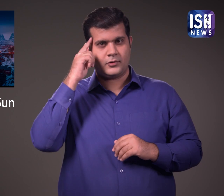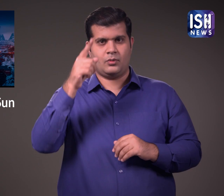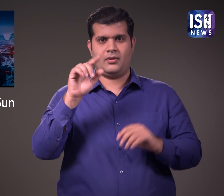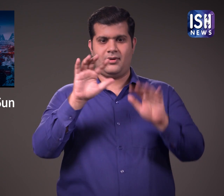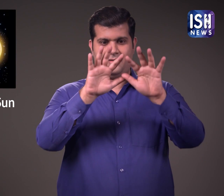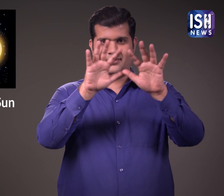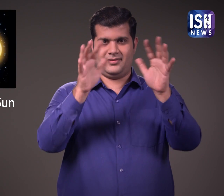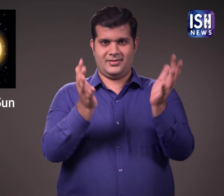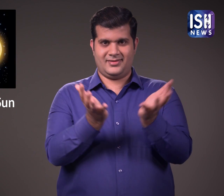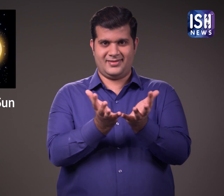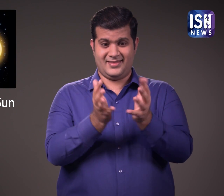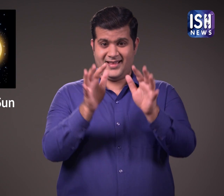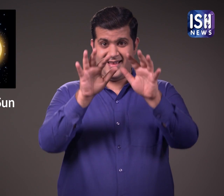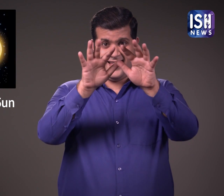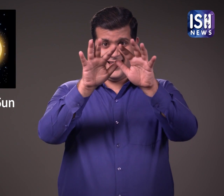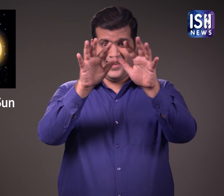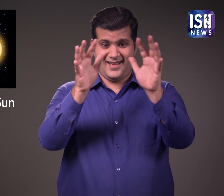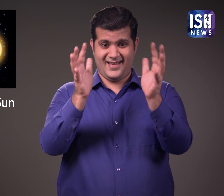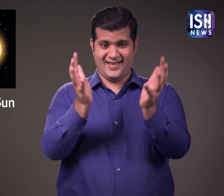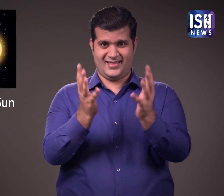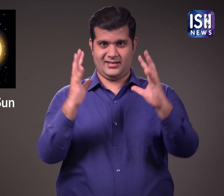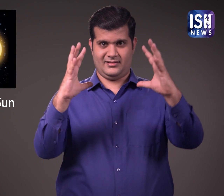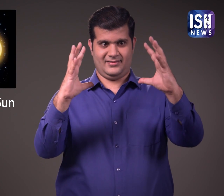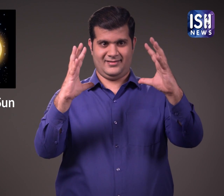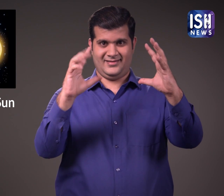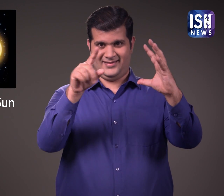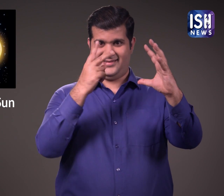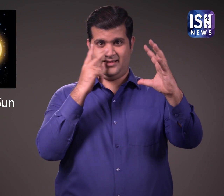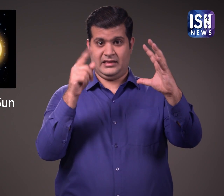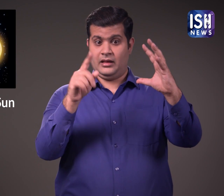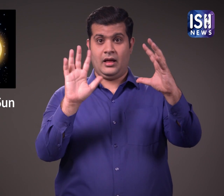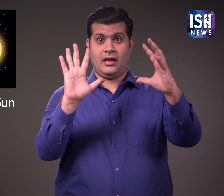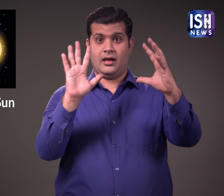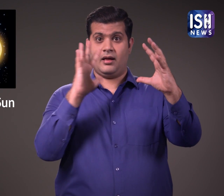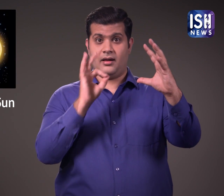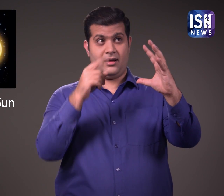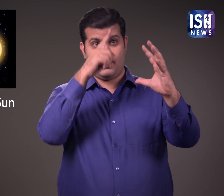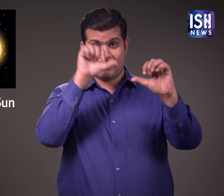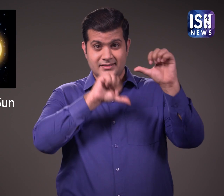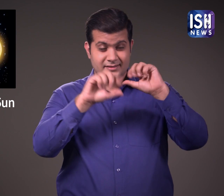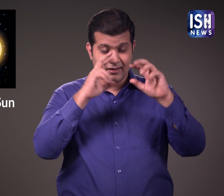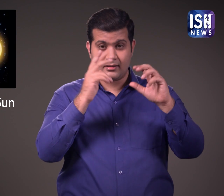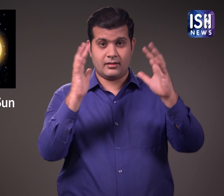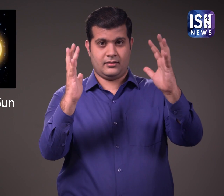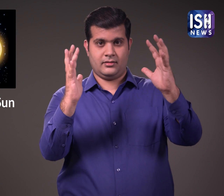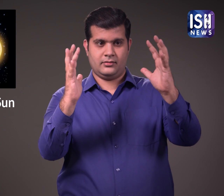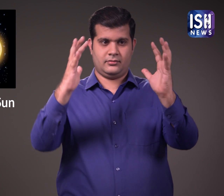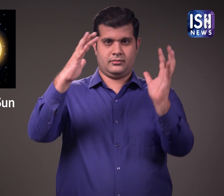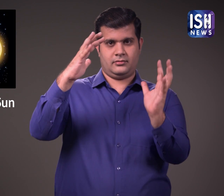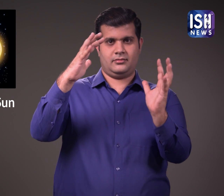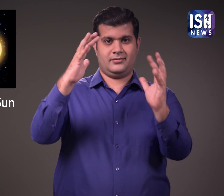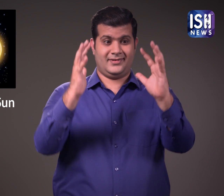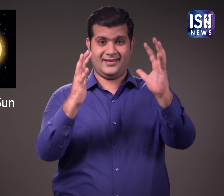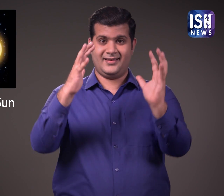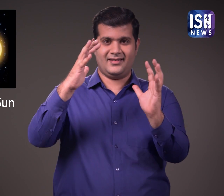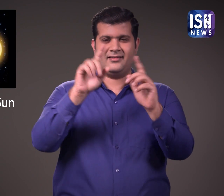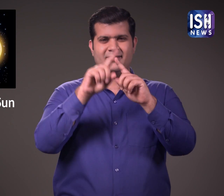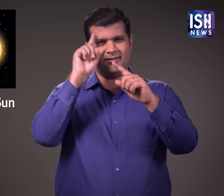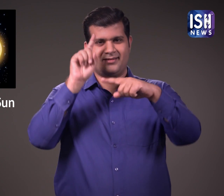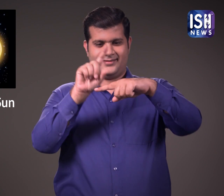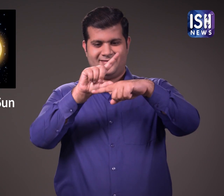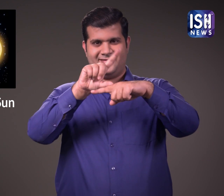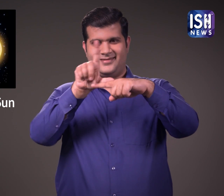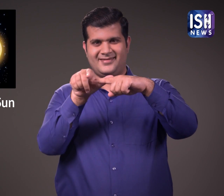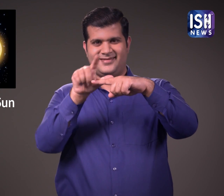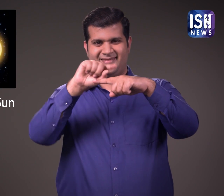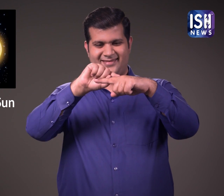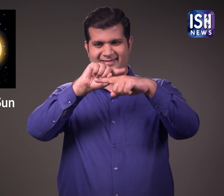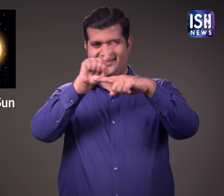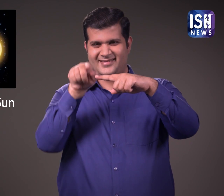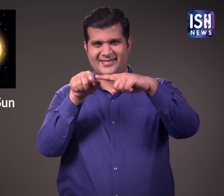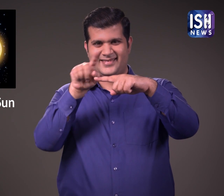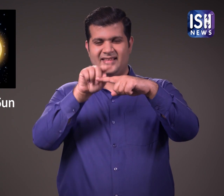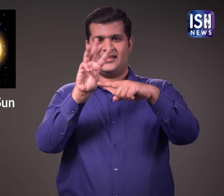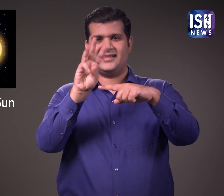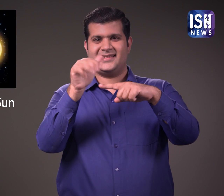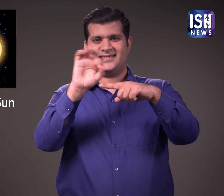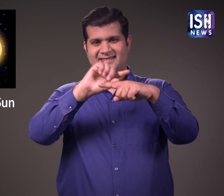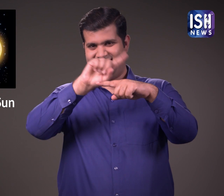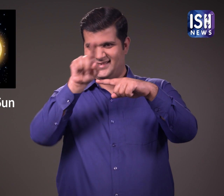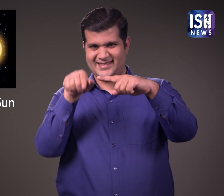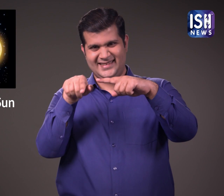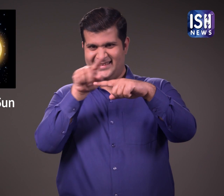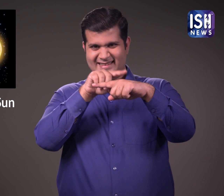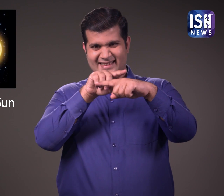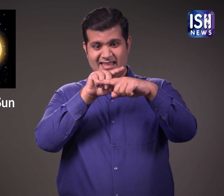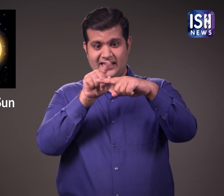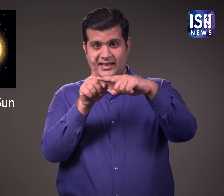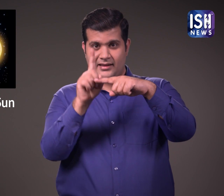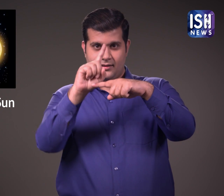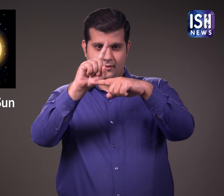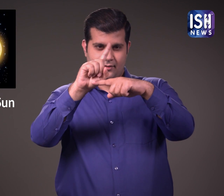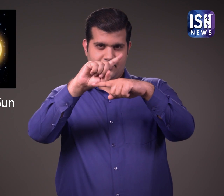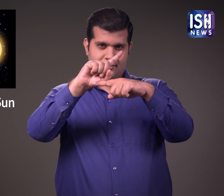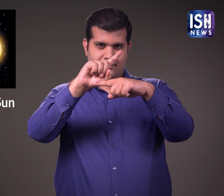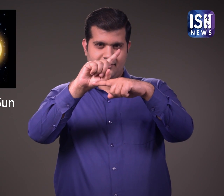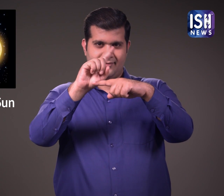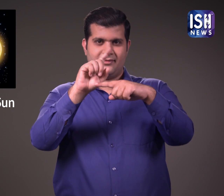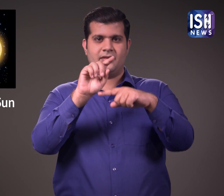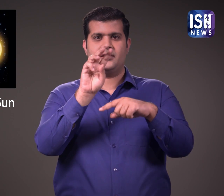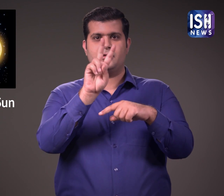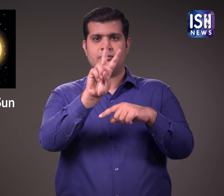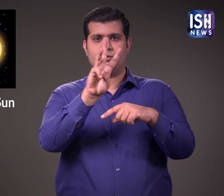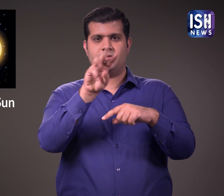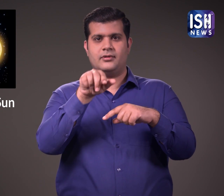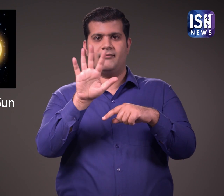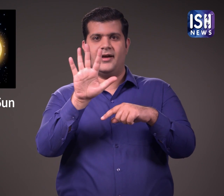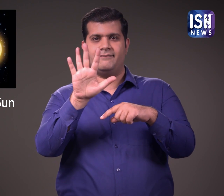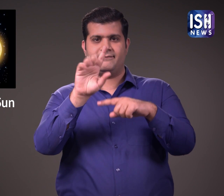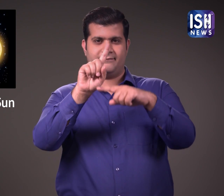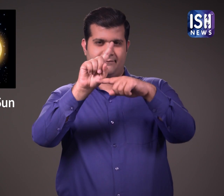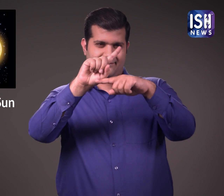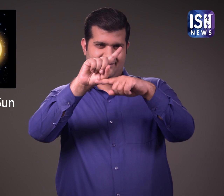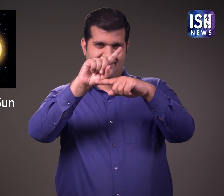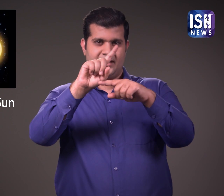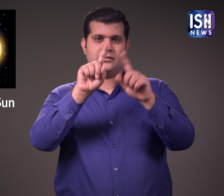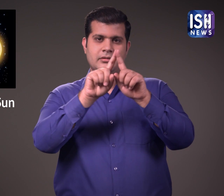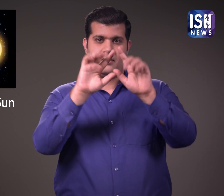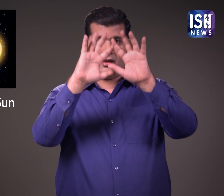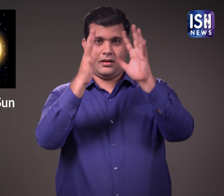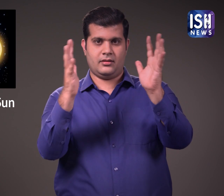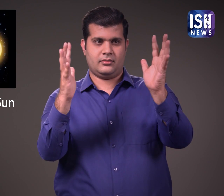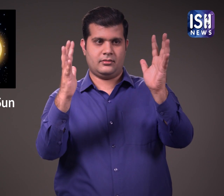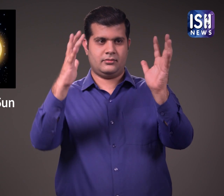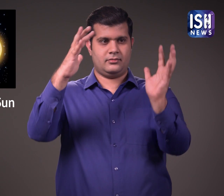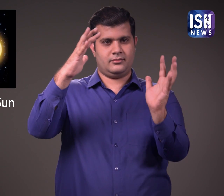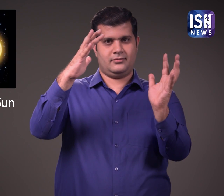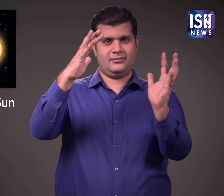According to studies, the Earth is not straight but is tilted at an angle of 23.5 degrees.